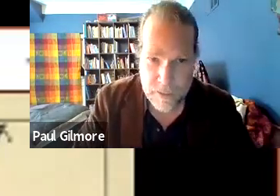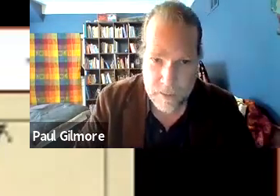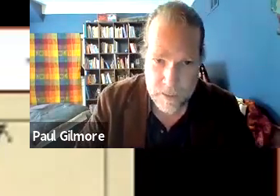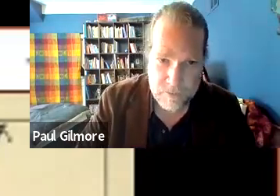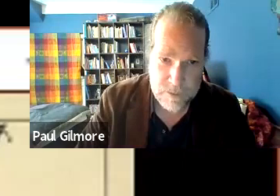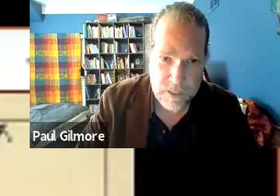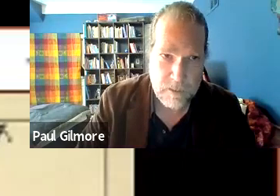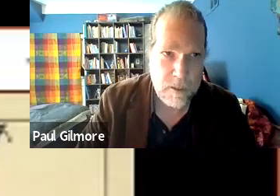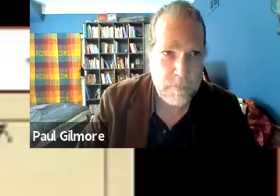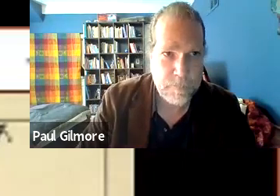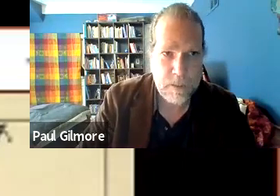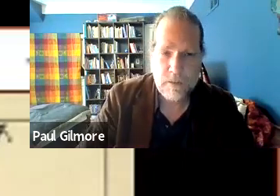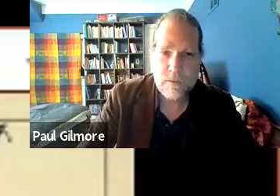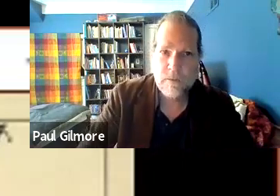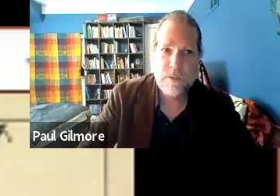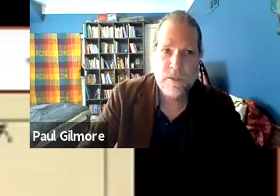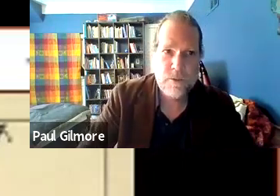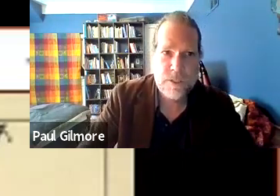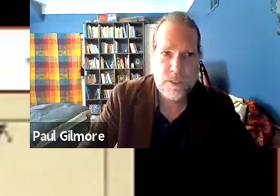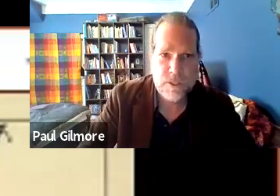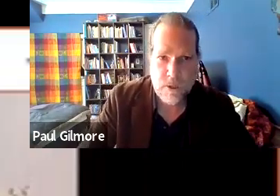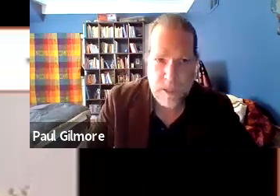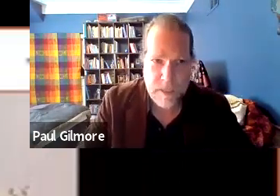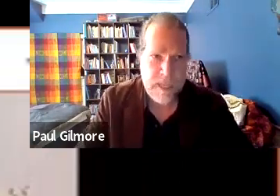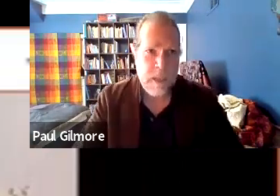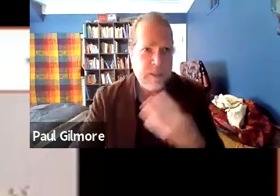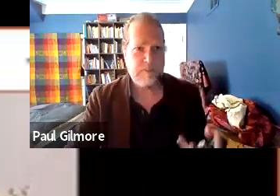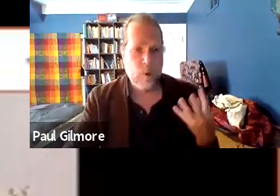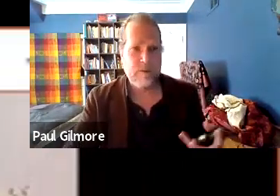that, at the end of this thing, there's an interesting story behind that. But it's more